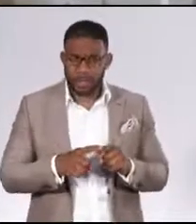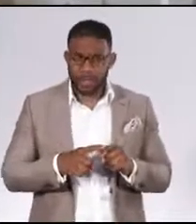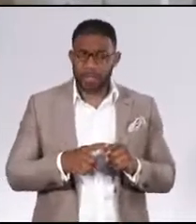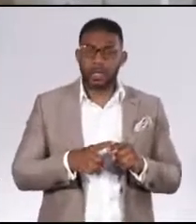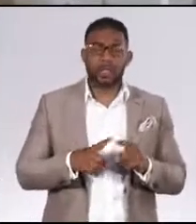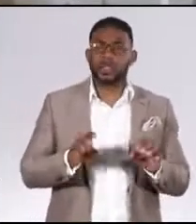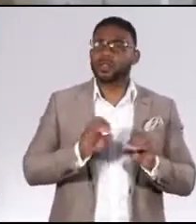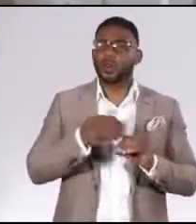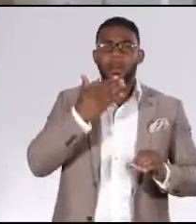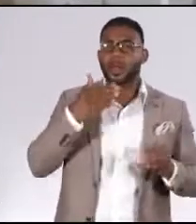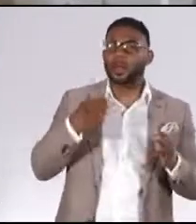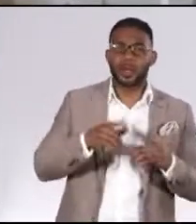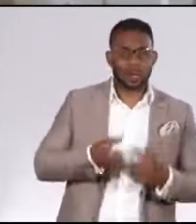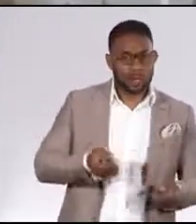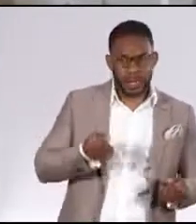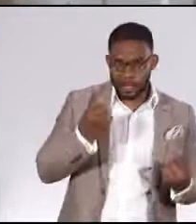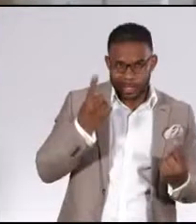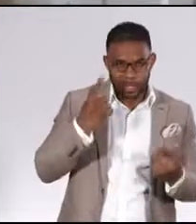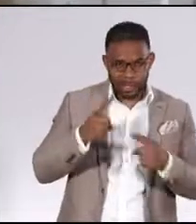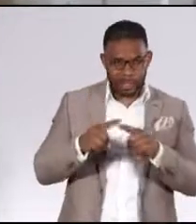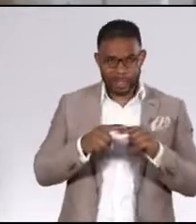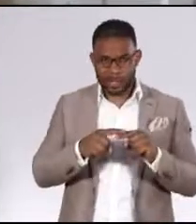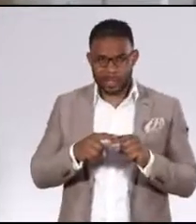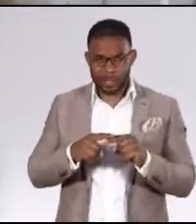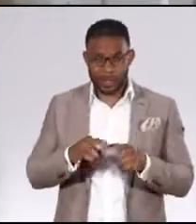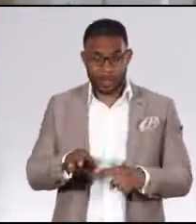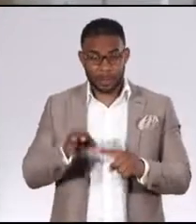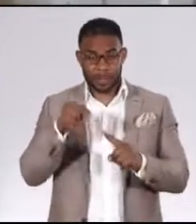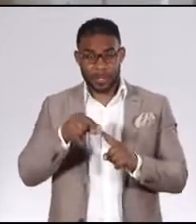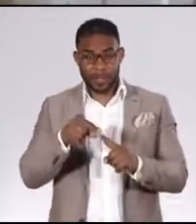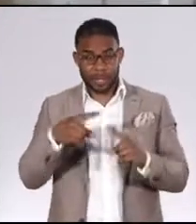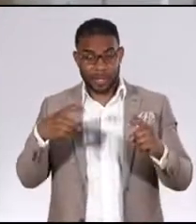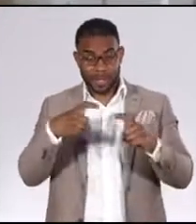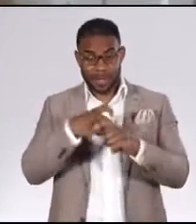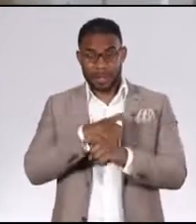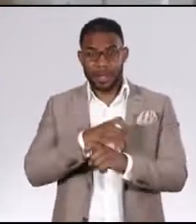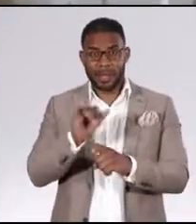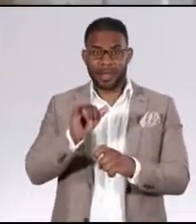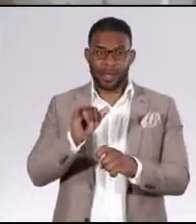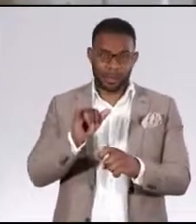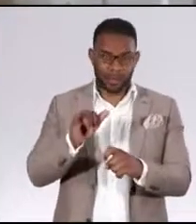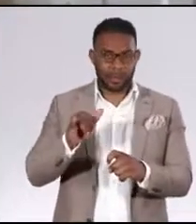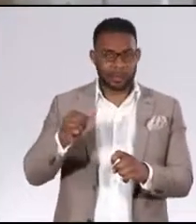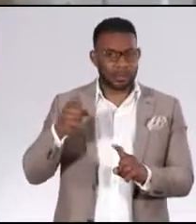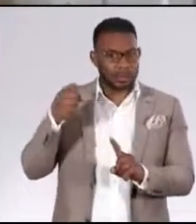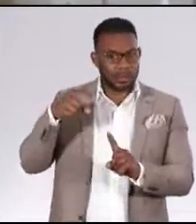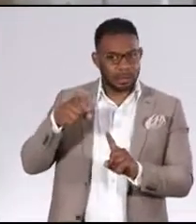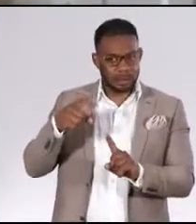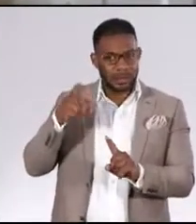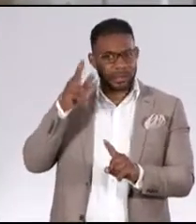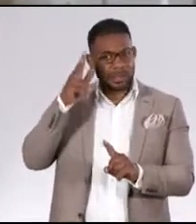and There's no better way to understand the condition, particularly complex conditions, like sensory neural hearing loss that have so many effects